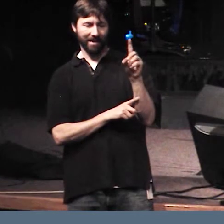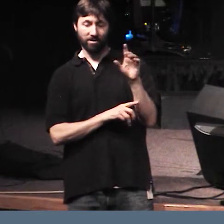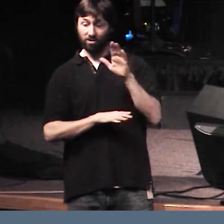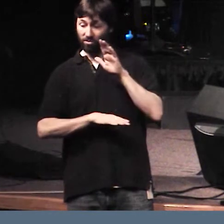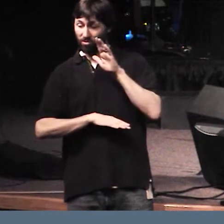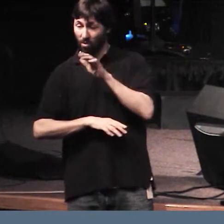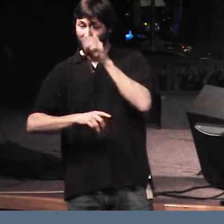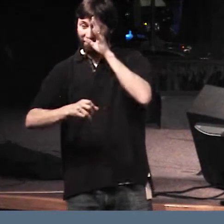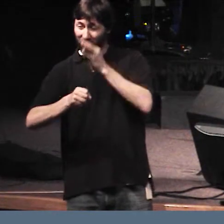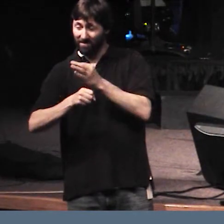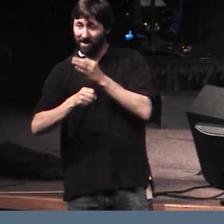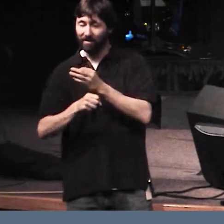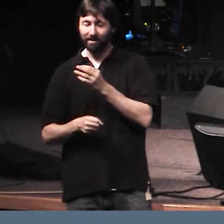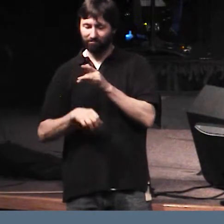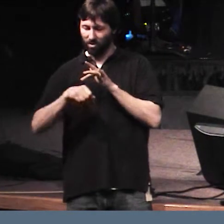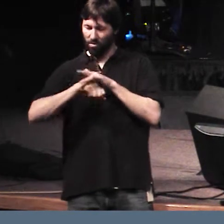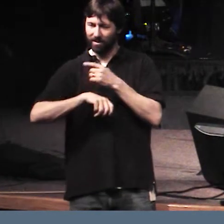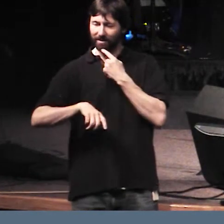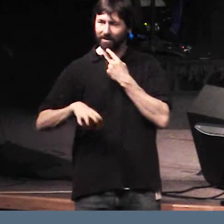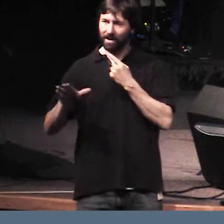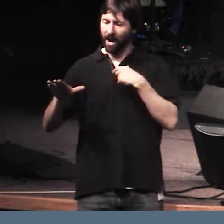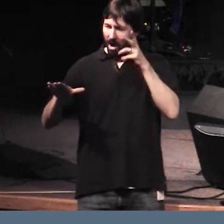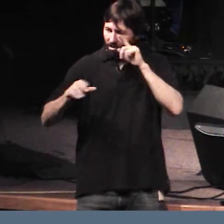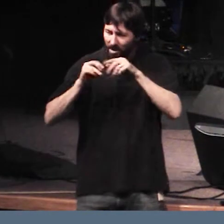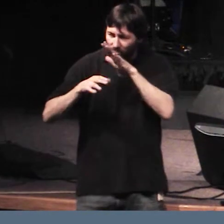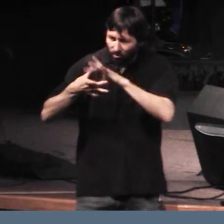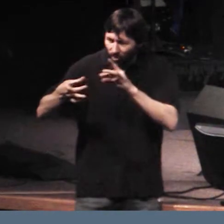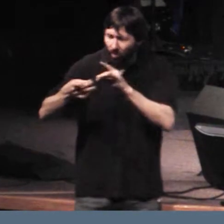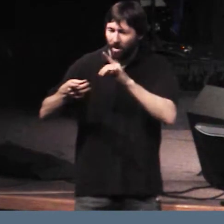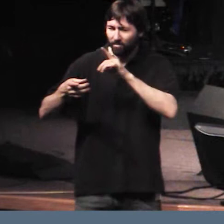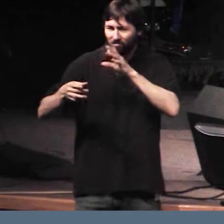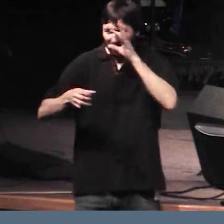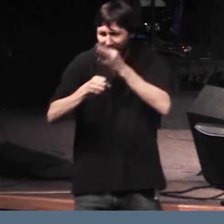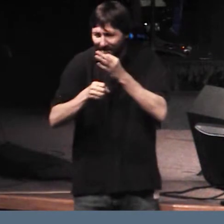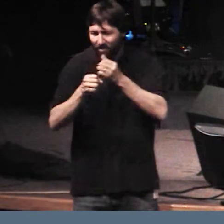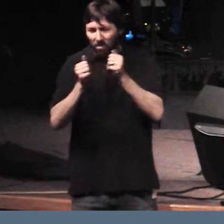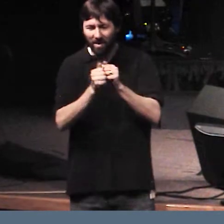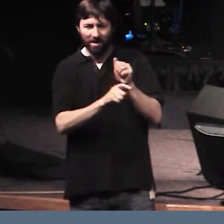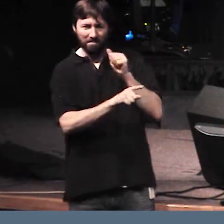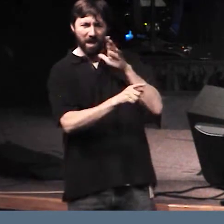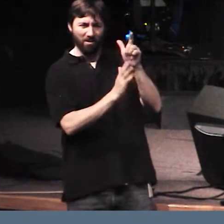he'd earlier said look i've heard about the story of how you've stuck with Naomi even though you didn't need to do it - even though you came here